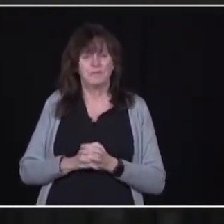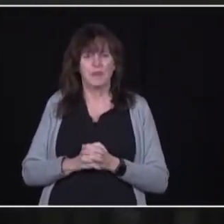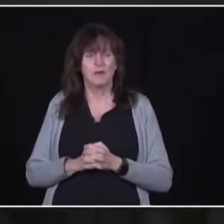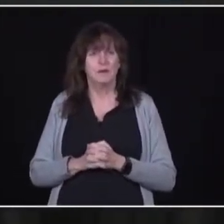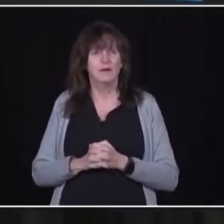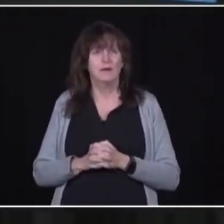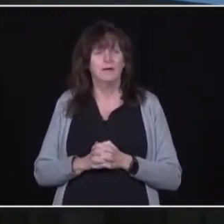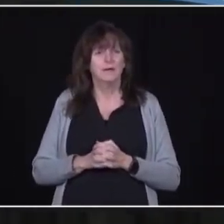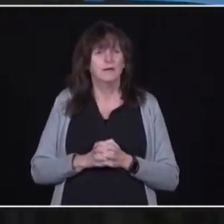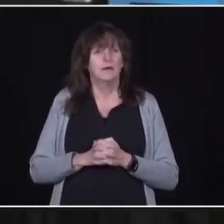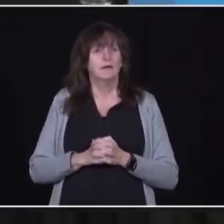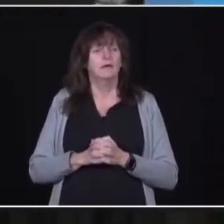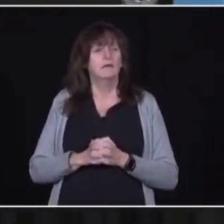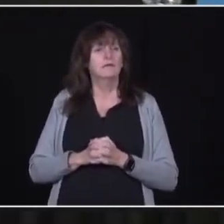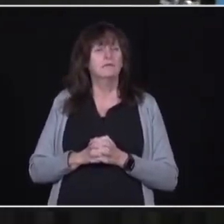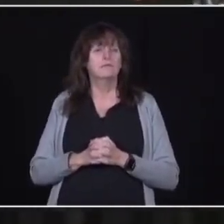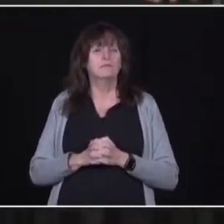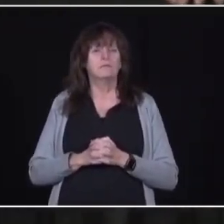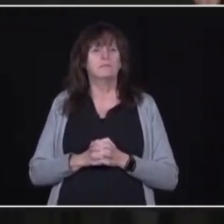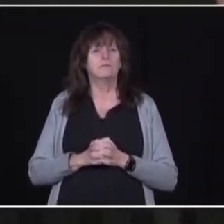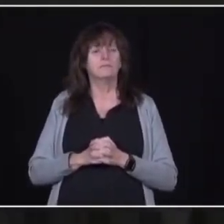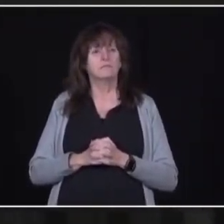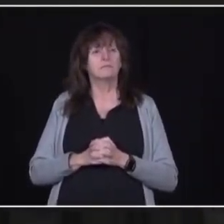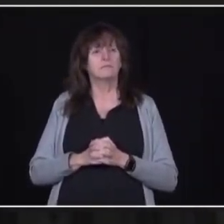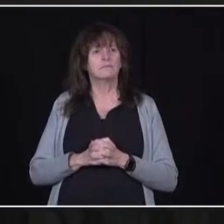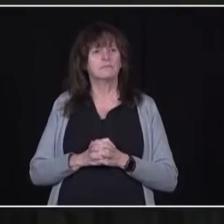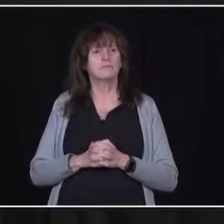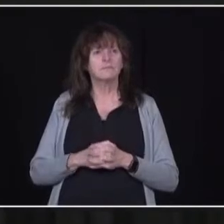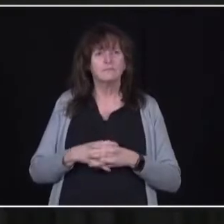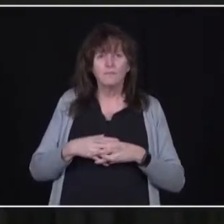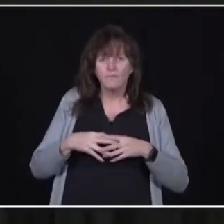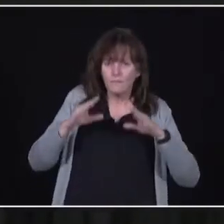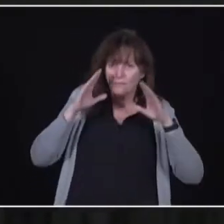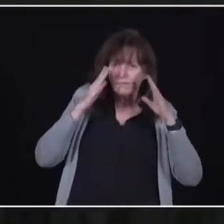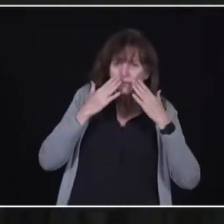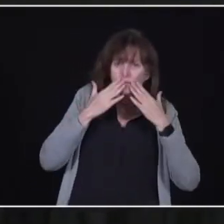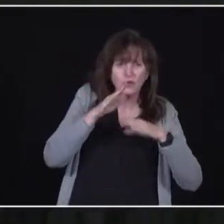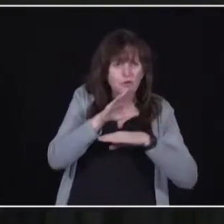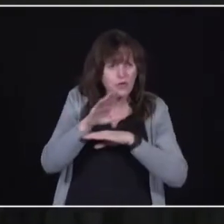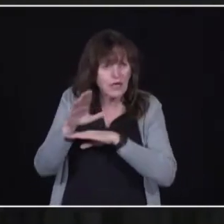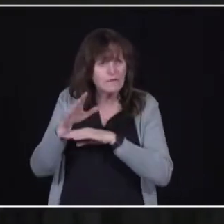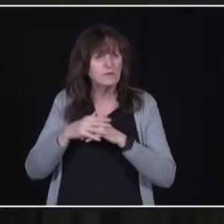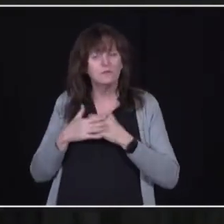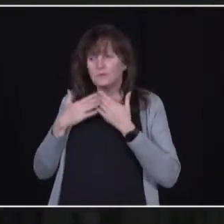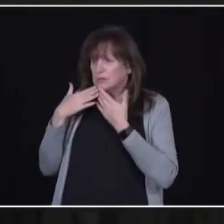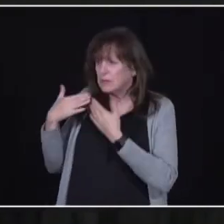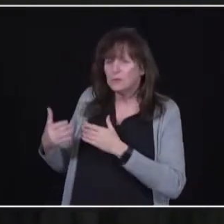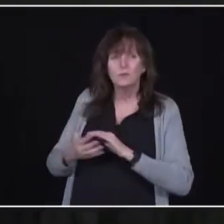Good afternoon everyone and thank you very much for the opportunity to speak with you today.